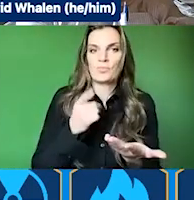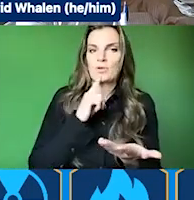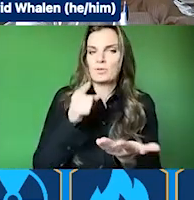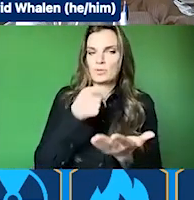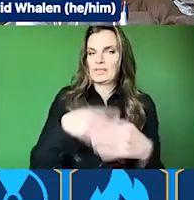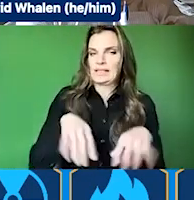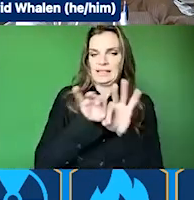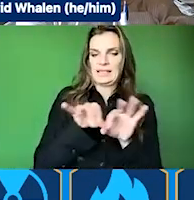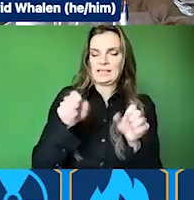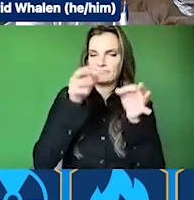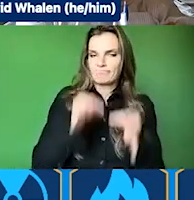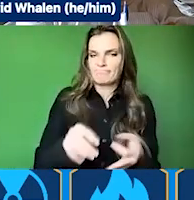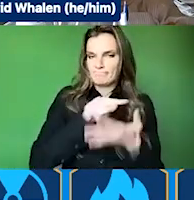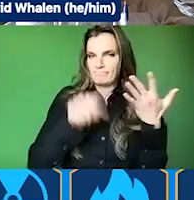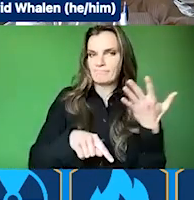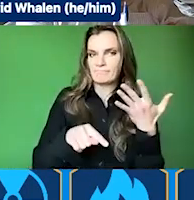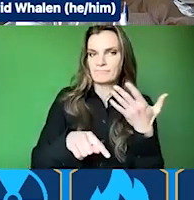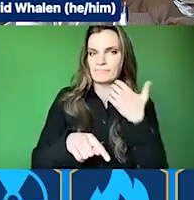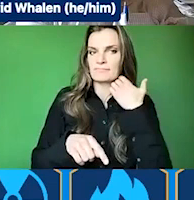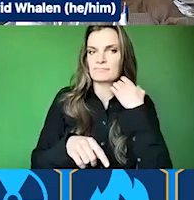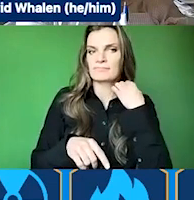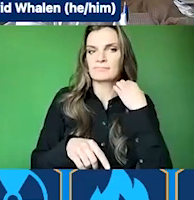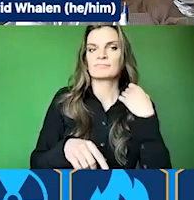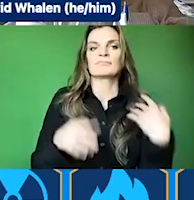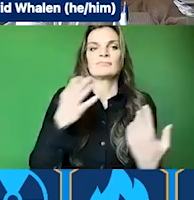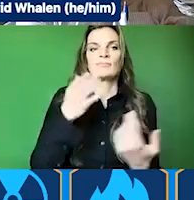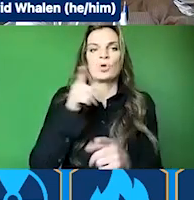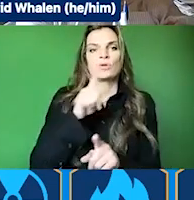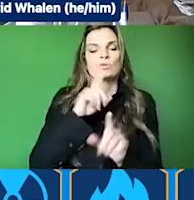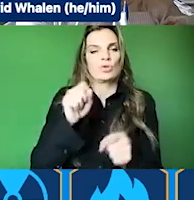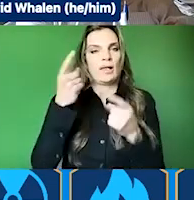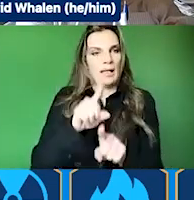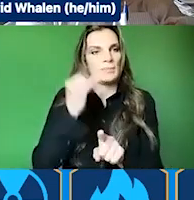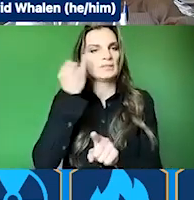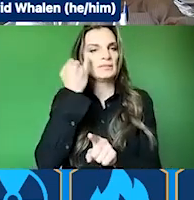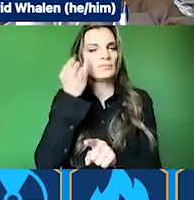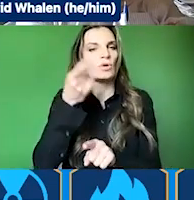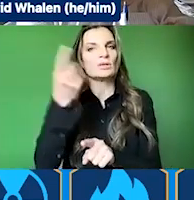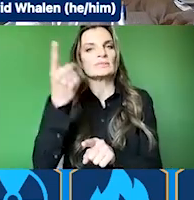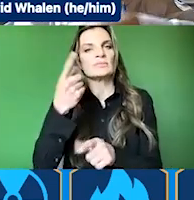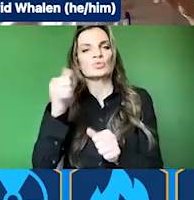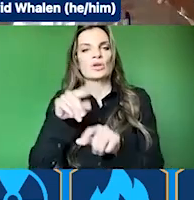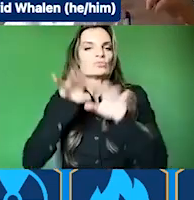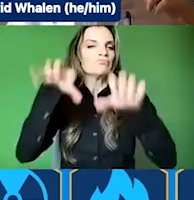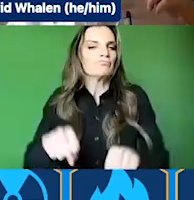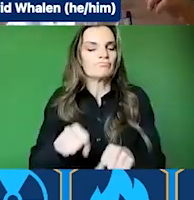points that could permit this inappropriate and unsanctioned informal triage. For example, could it be when determining